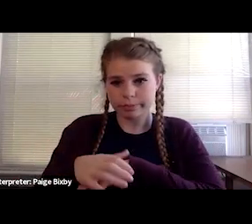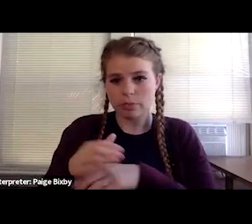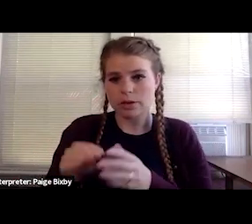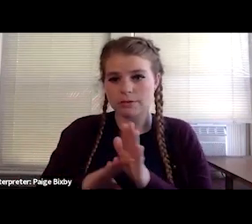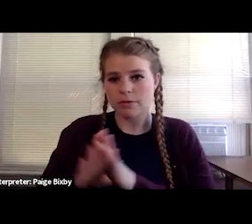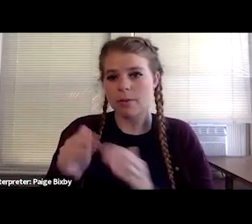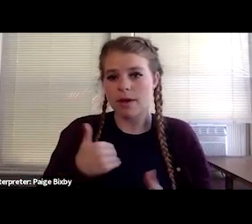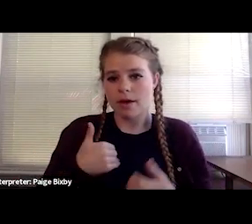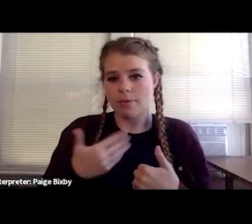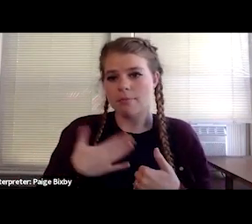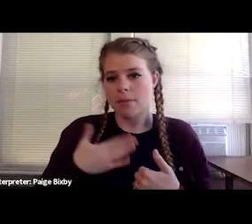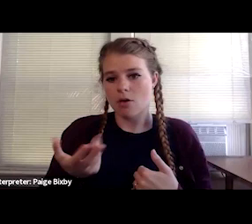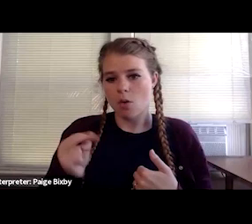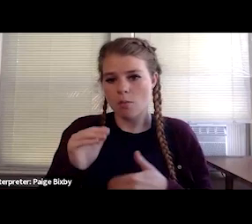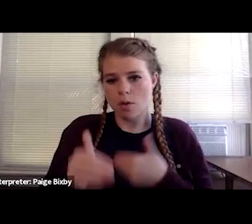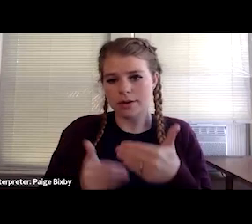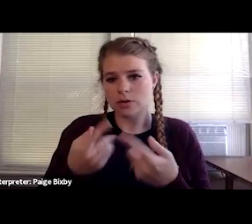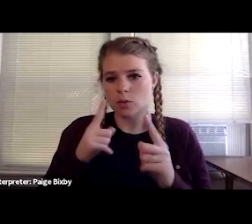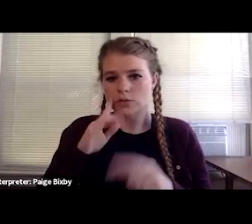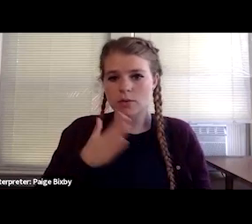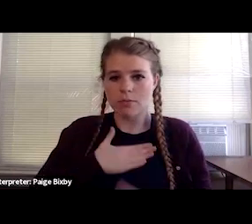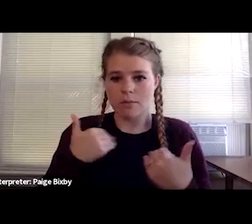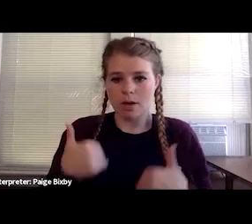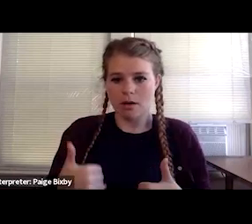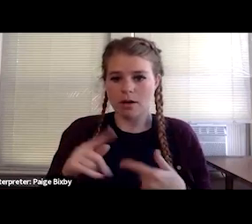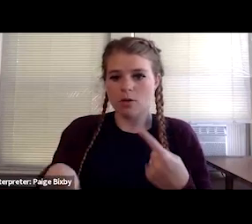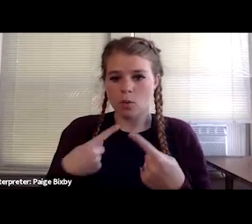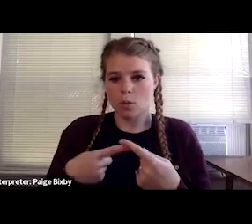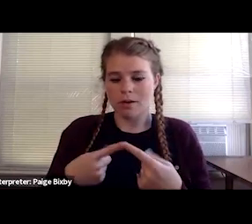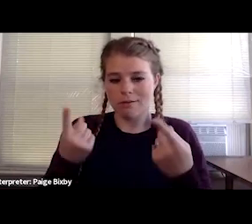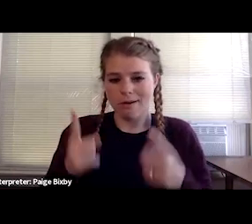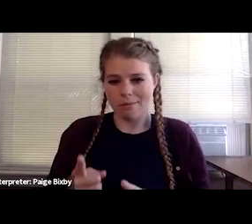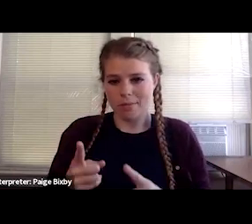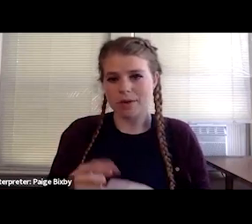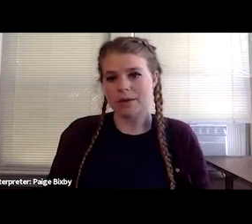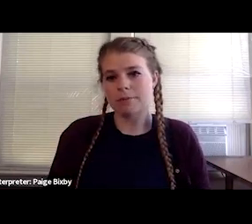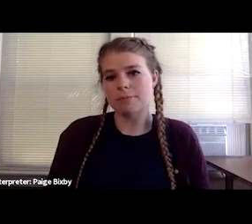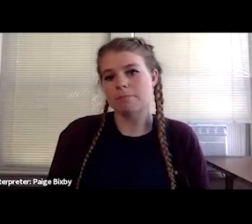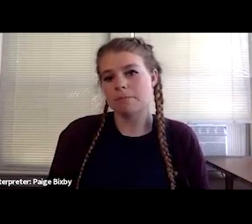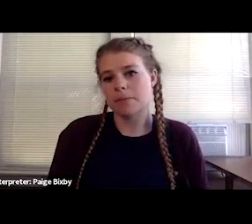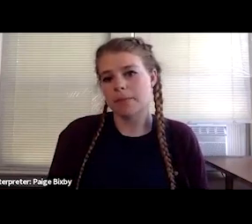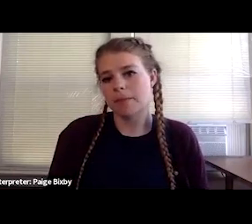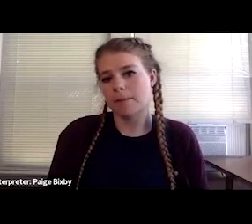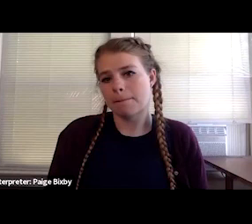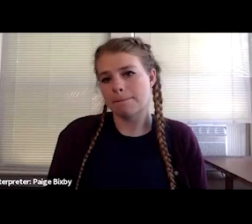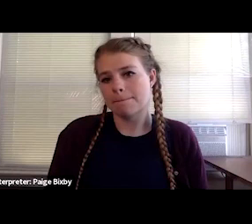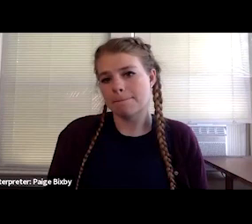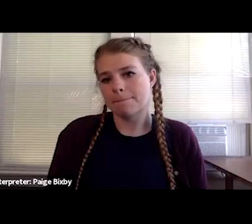that works for my body and the wounds when I get them, and they're nothing that way,